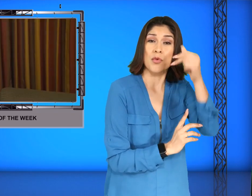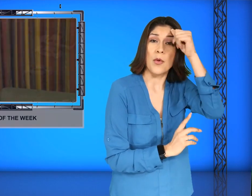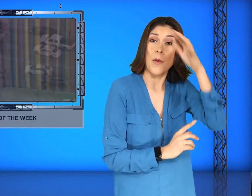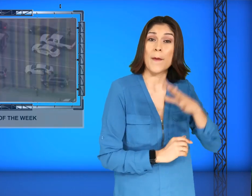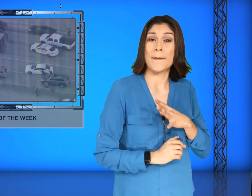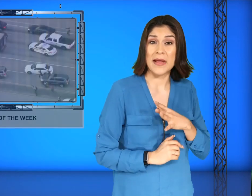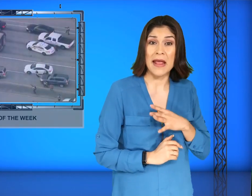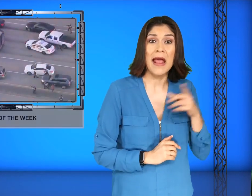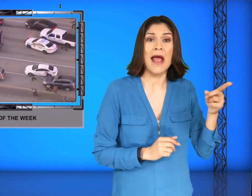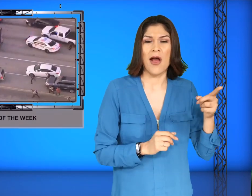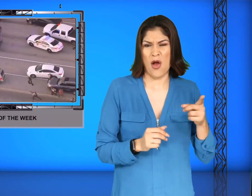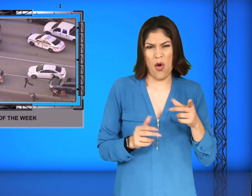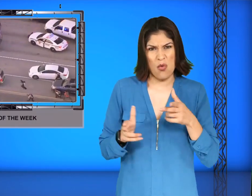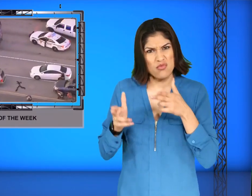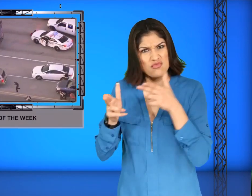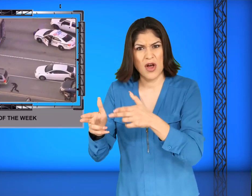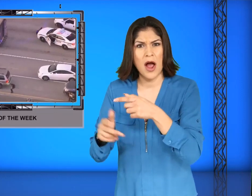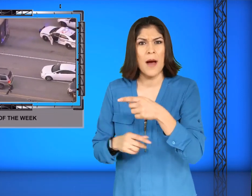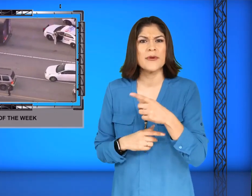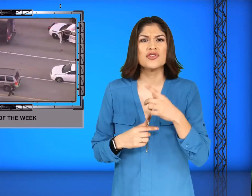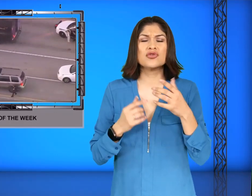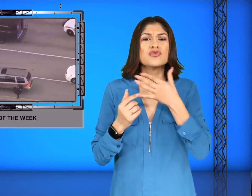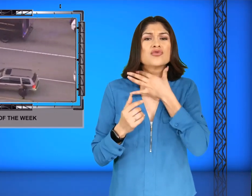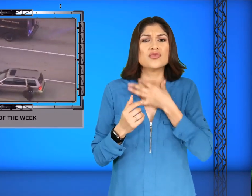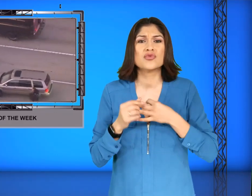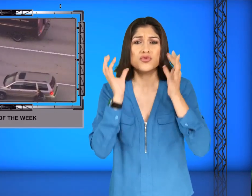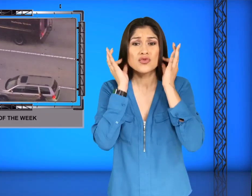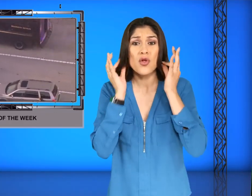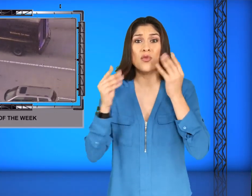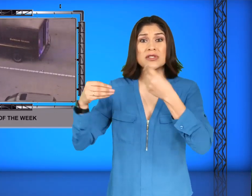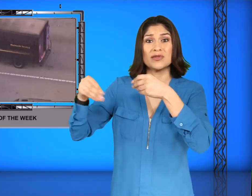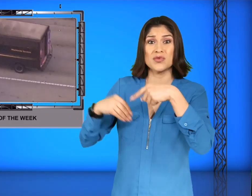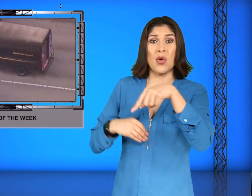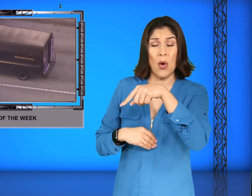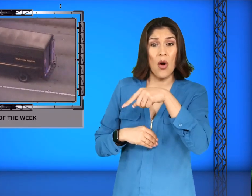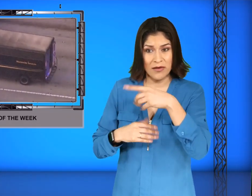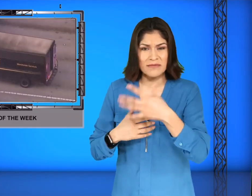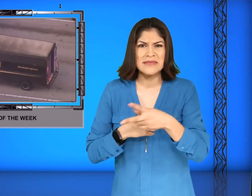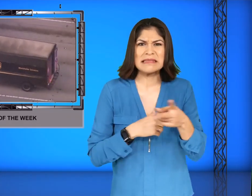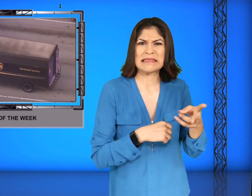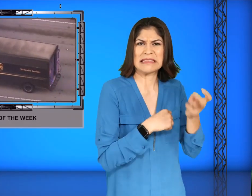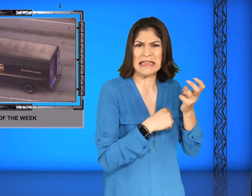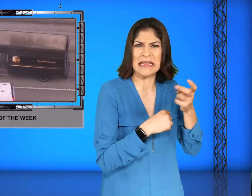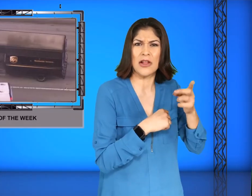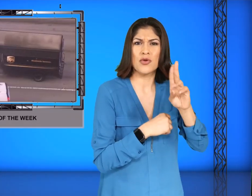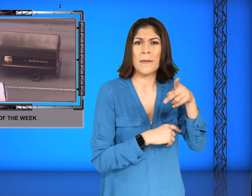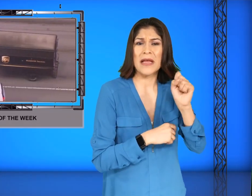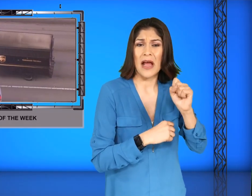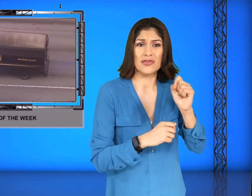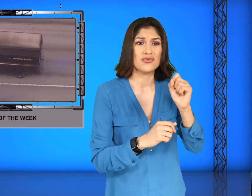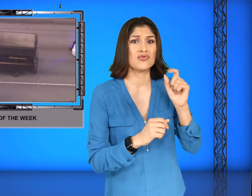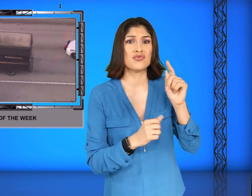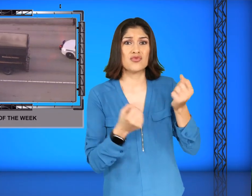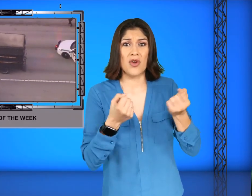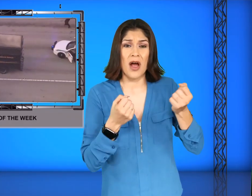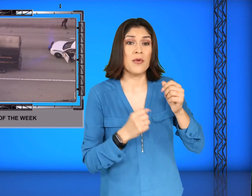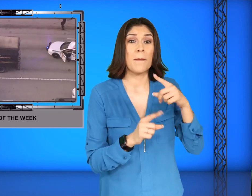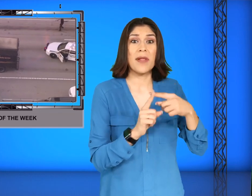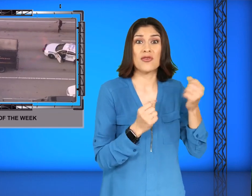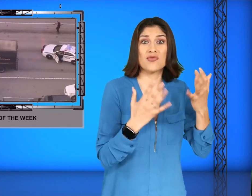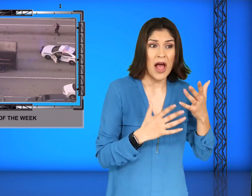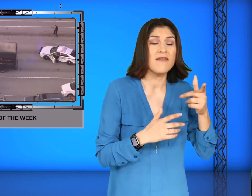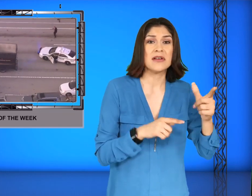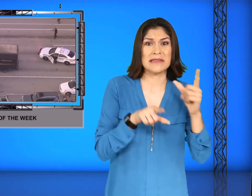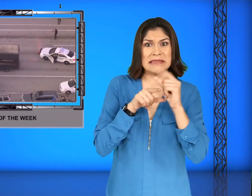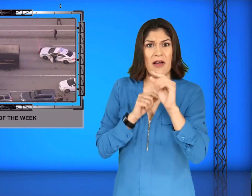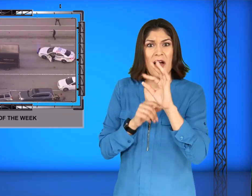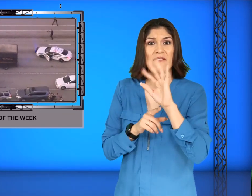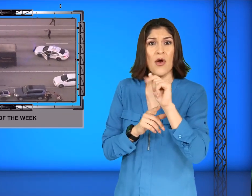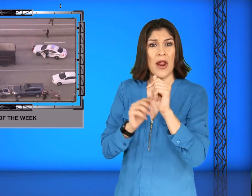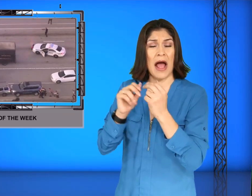Four people were killed during a dramatic shootout on a Florida highway after two men